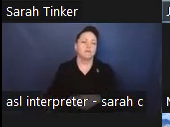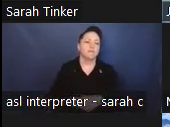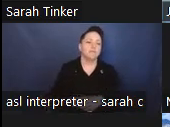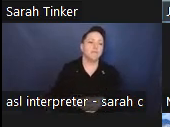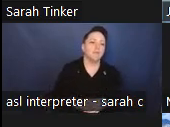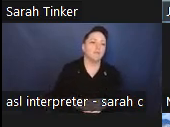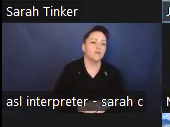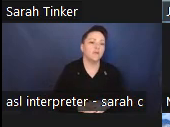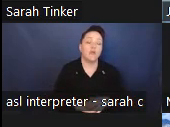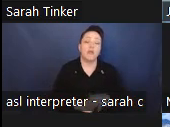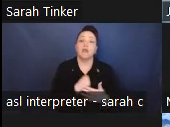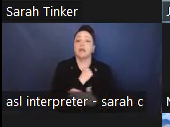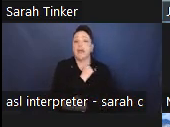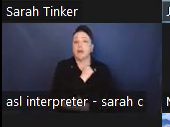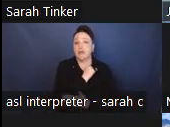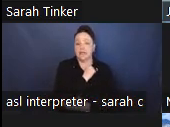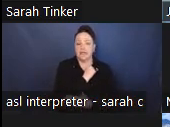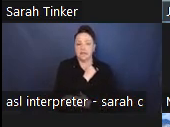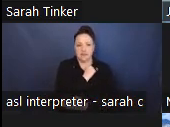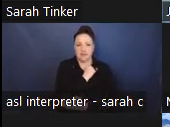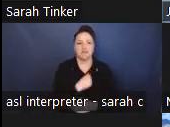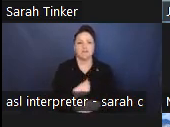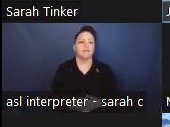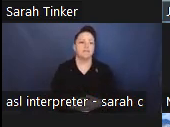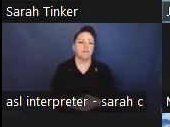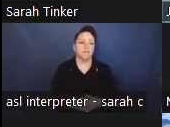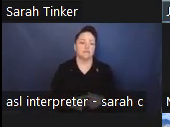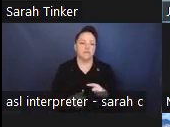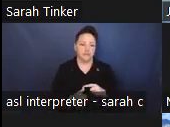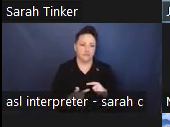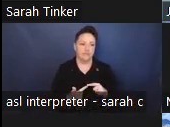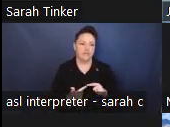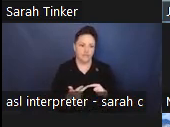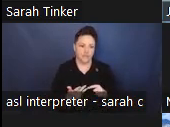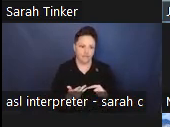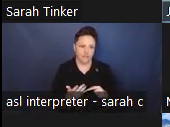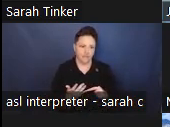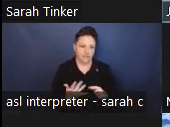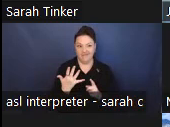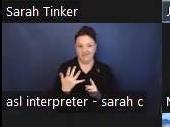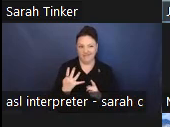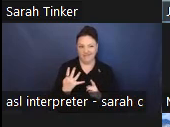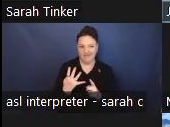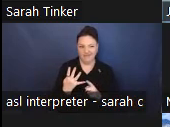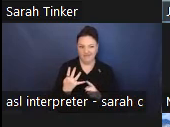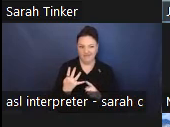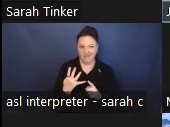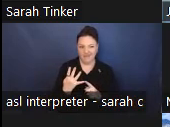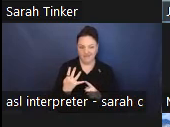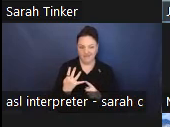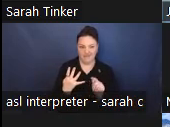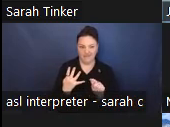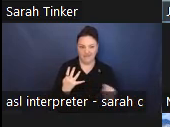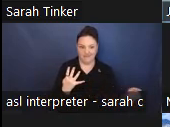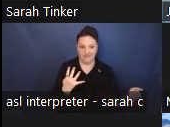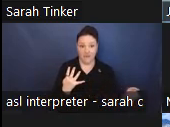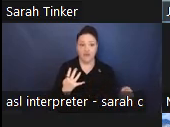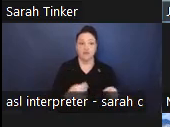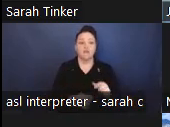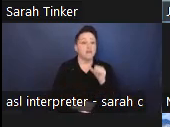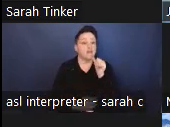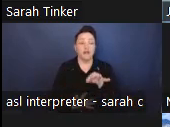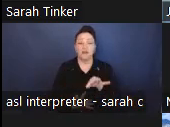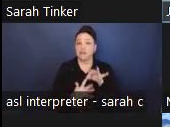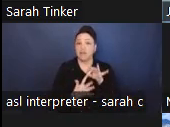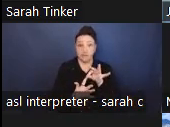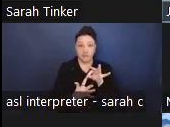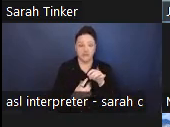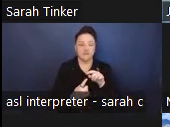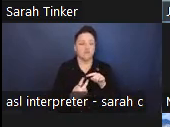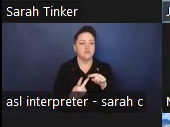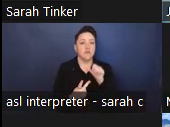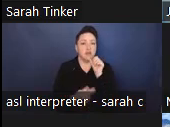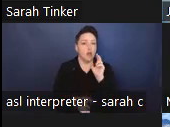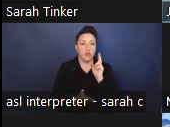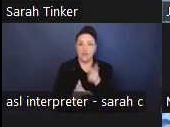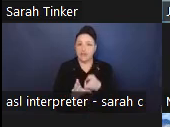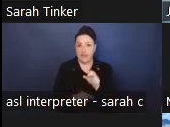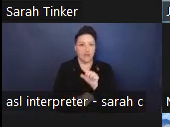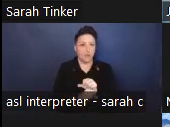Deschutes, Marion and Multnomah counties are places if they are not exempt will be receive